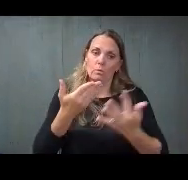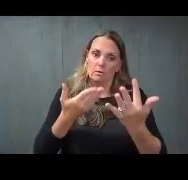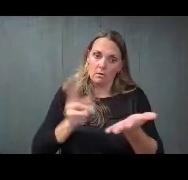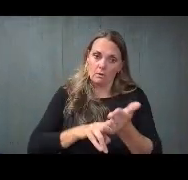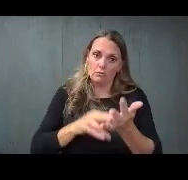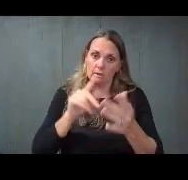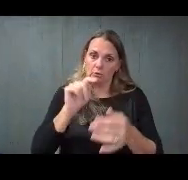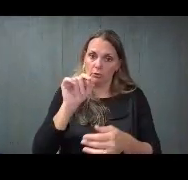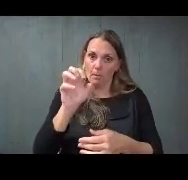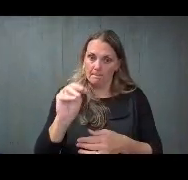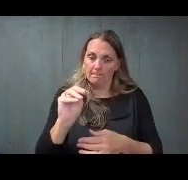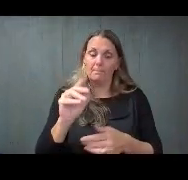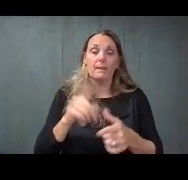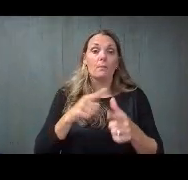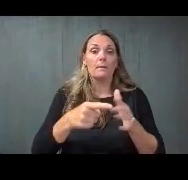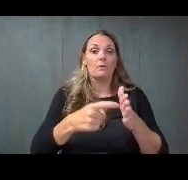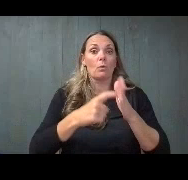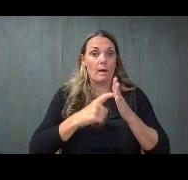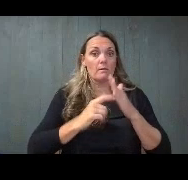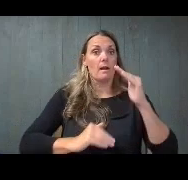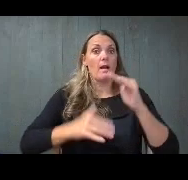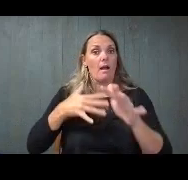and will be required to provide updates to VRS.